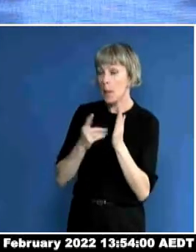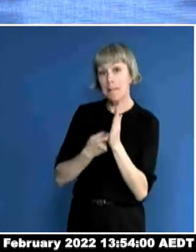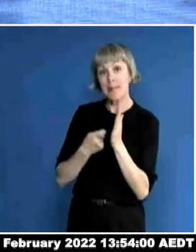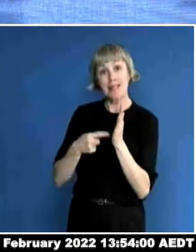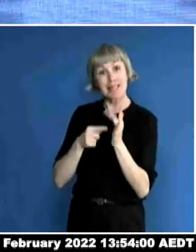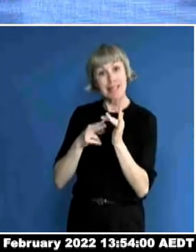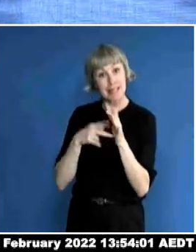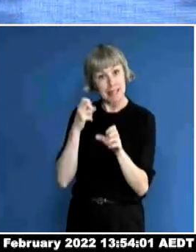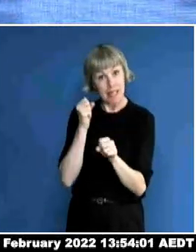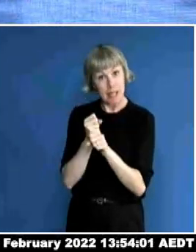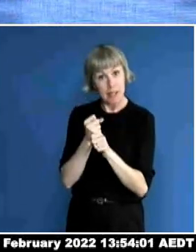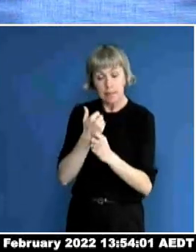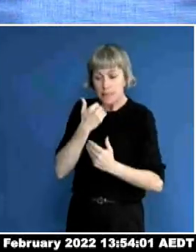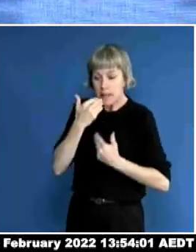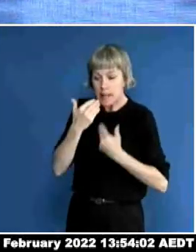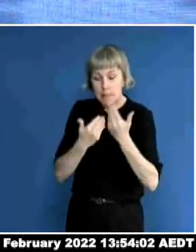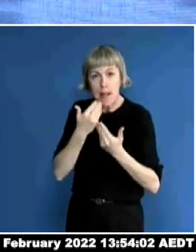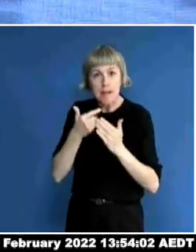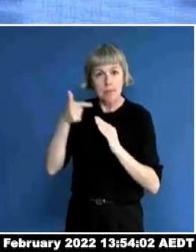that it started in the Sydney office and was expanding?